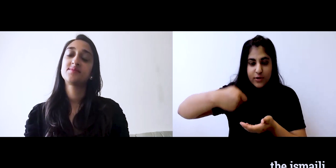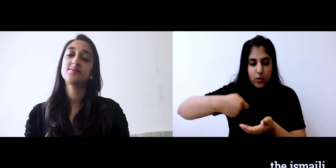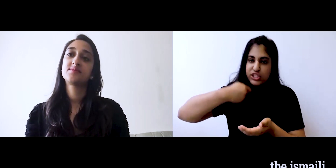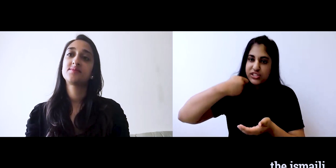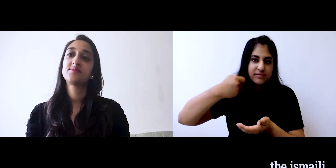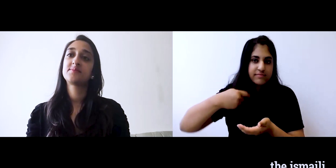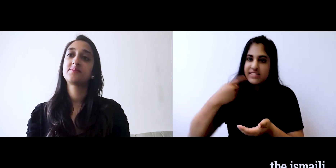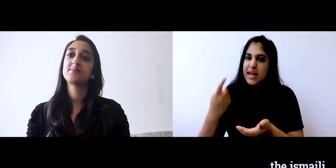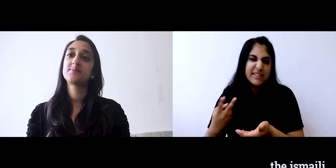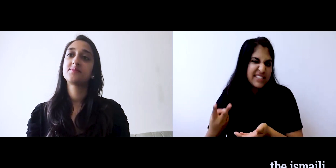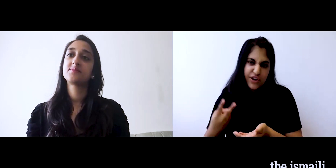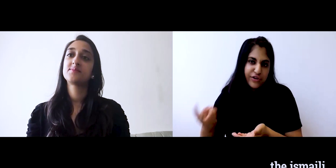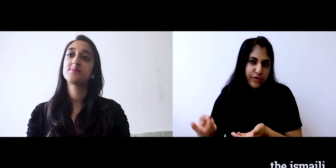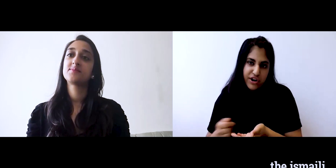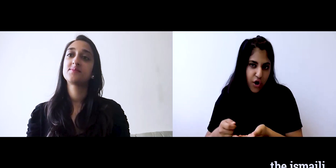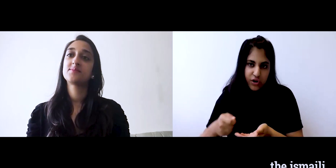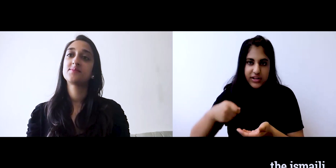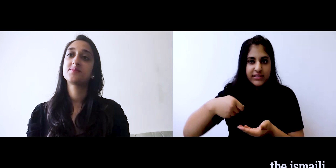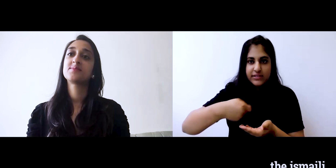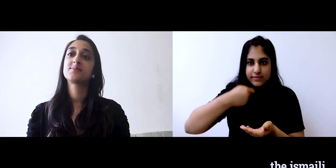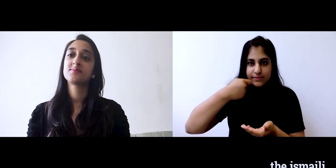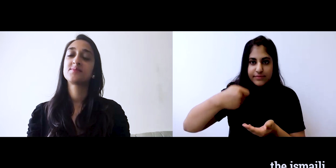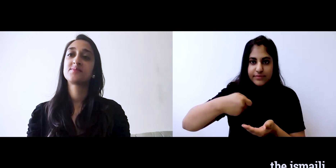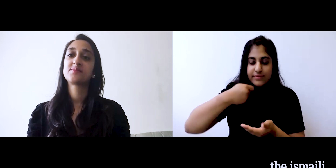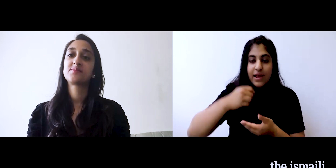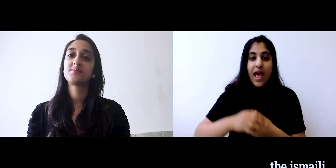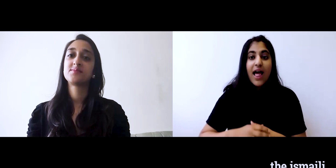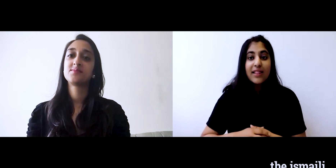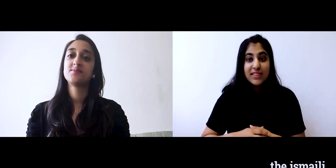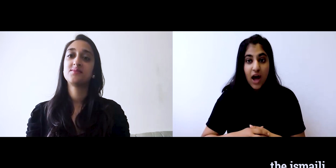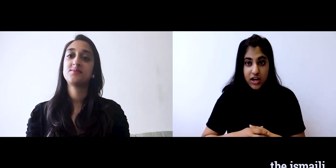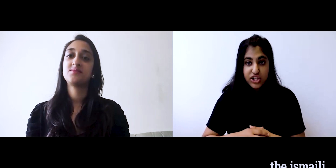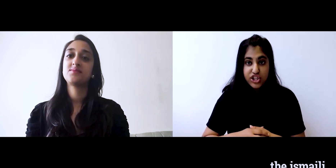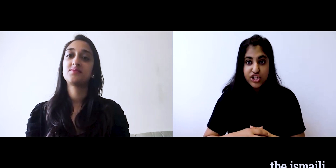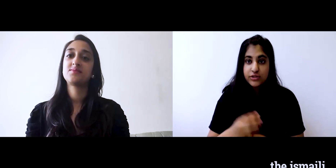which is the same as cereal and yoghurt. Lunch